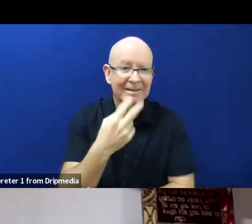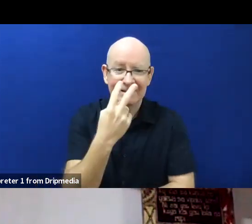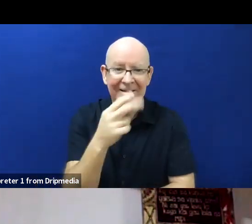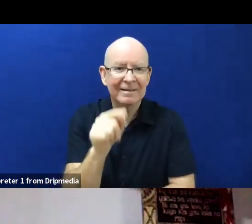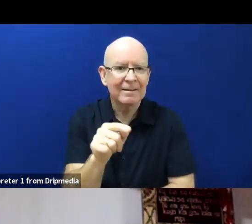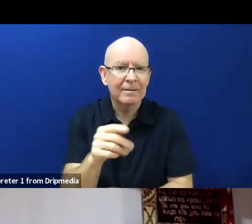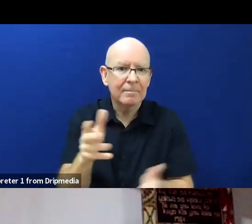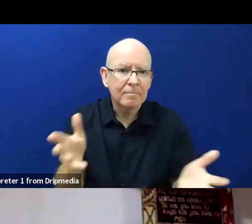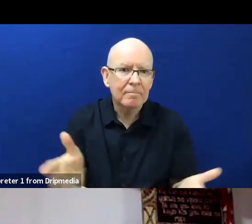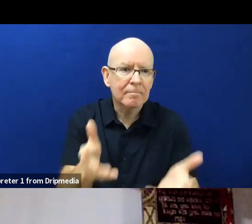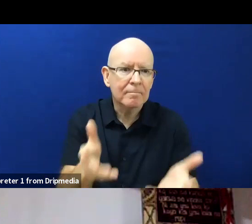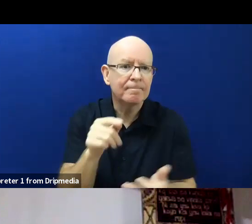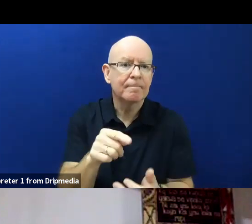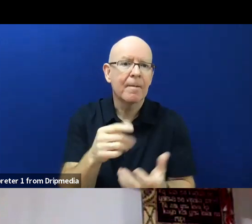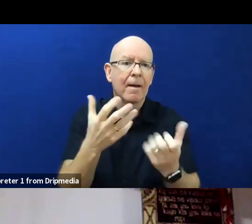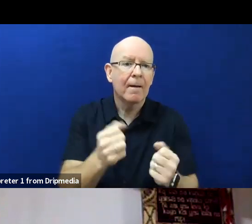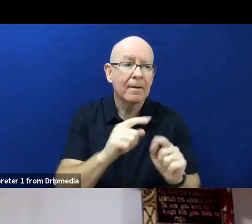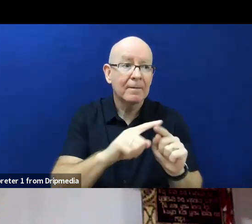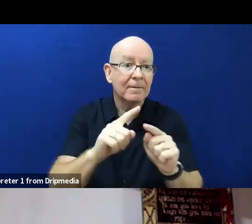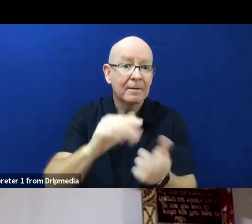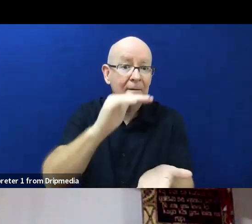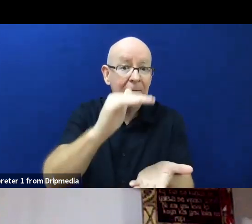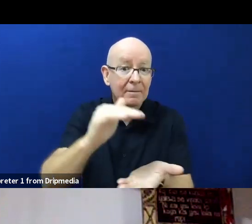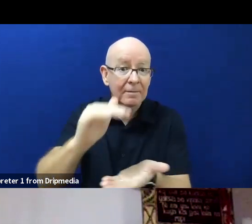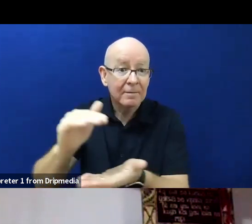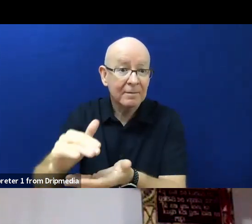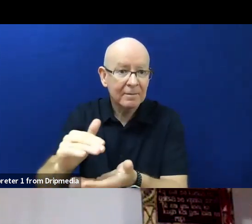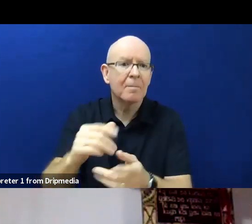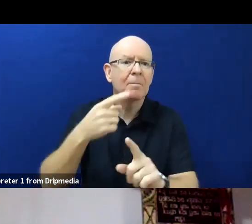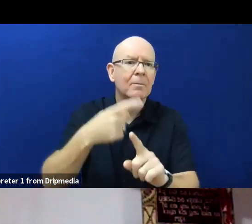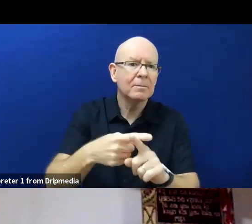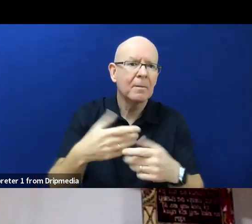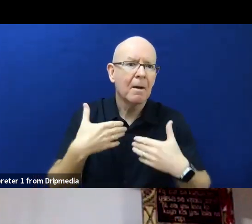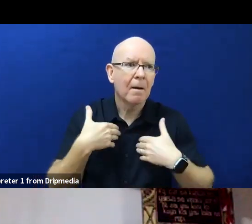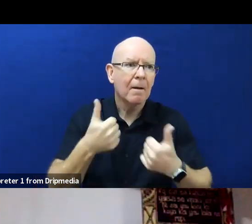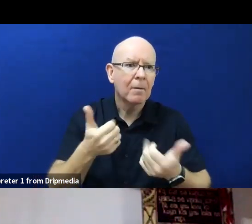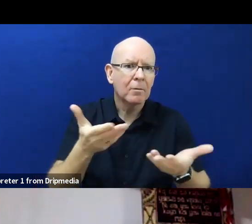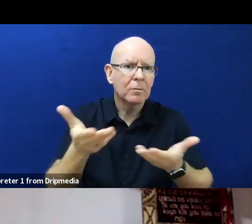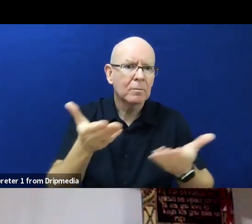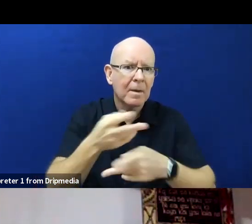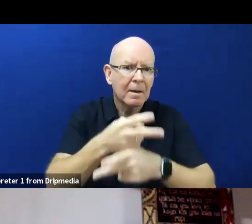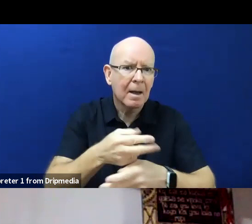not have disability allowance, they have poverty means-tested schemes like Fiji had in the past.